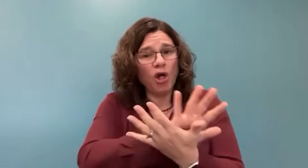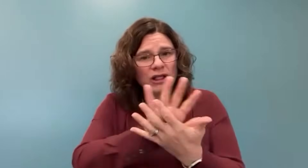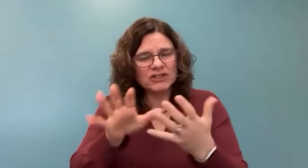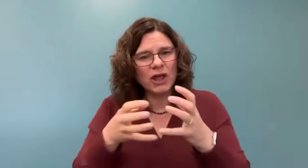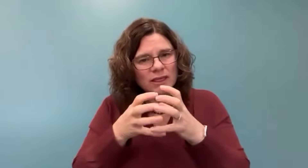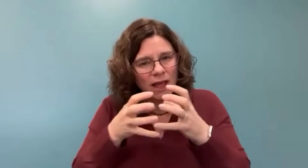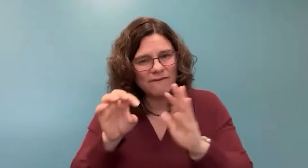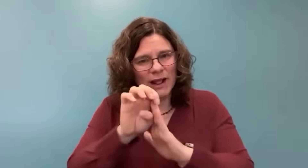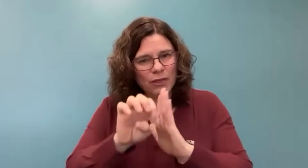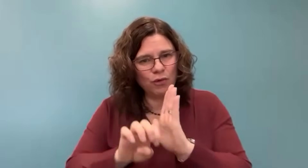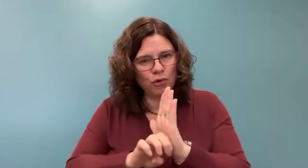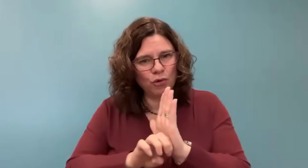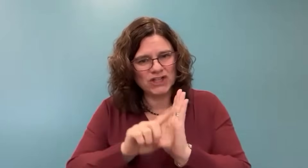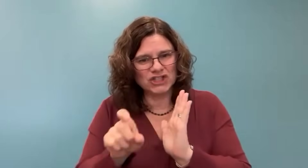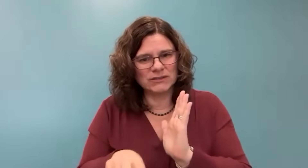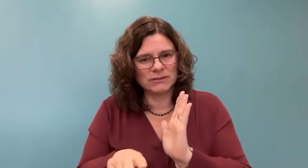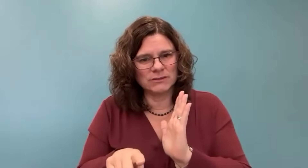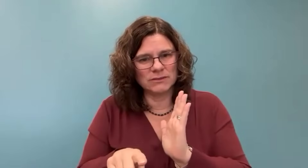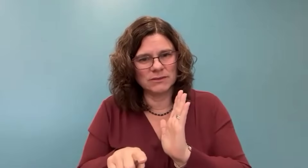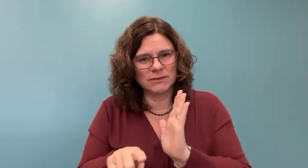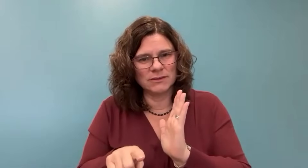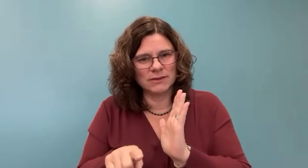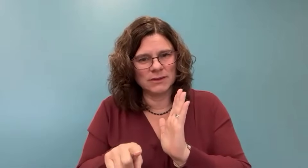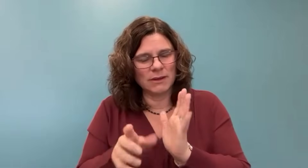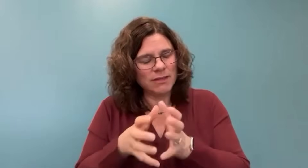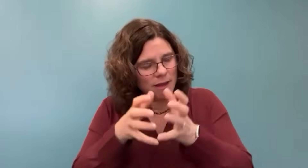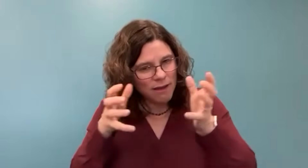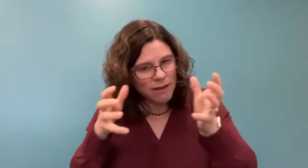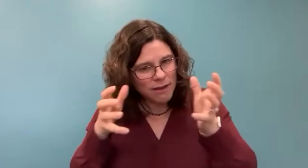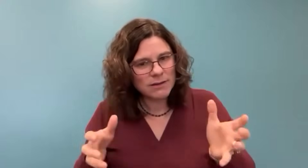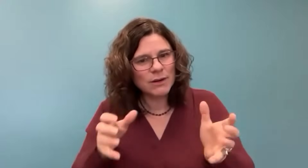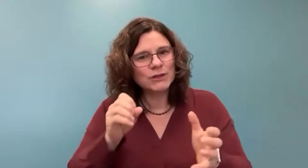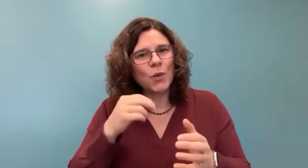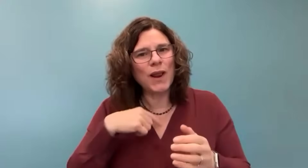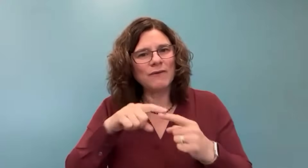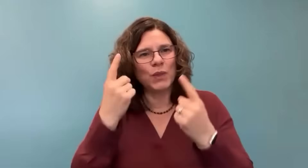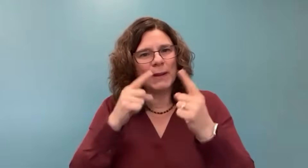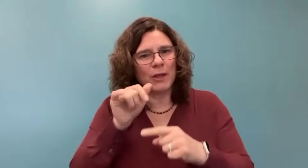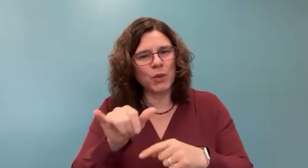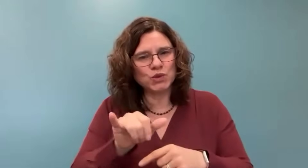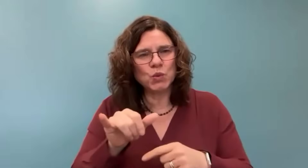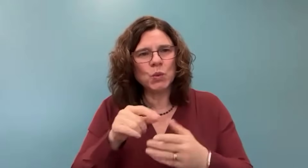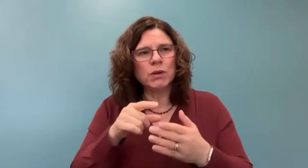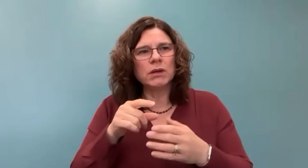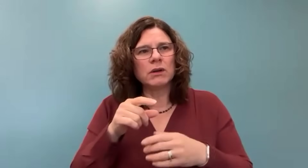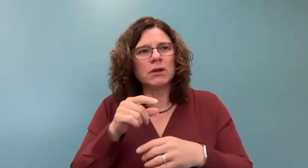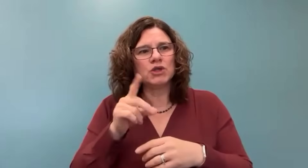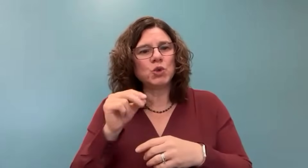In all of this, there are a lot of ethical questions. A lot. So we have to think about that as well.